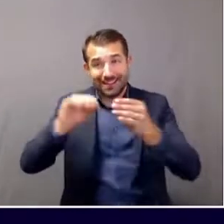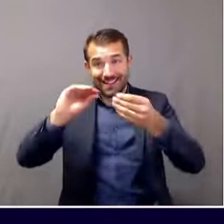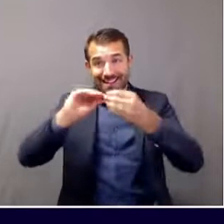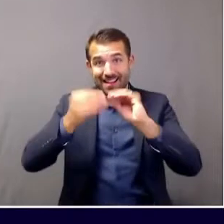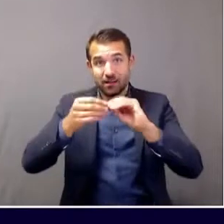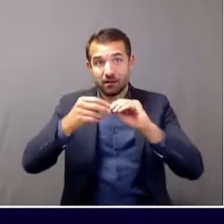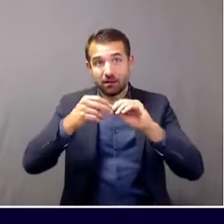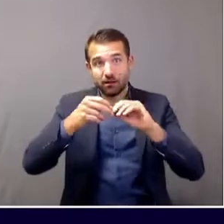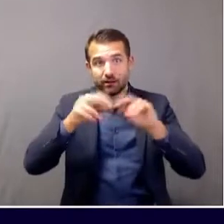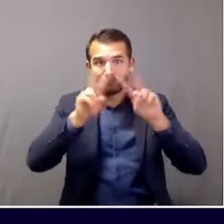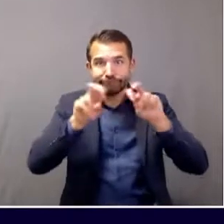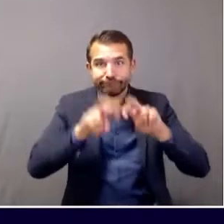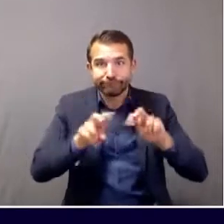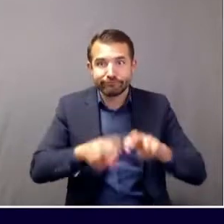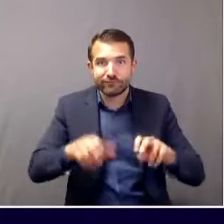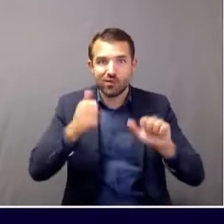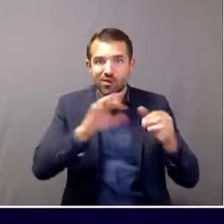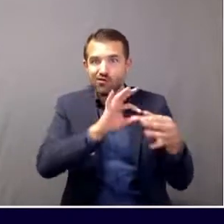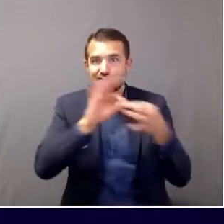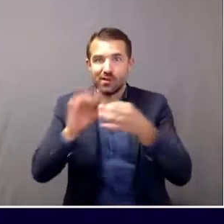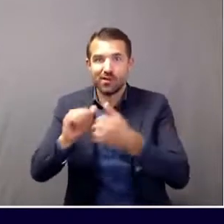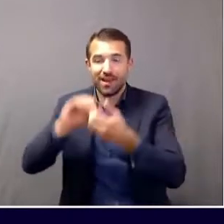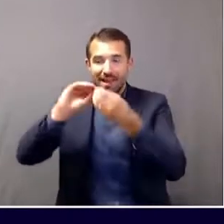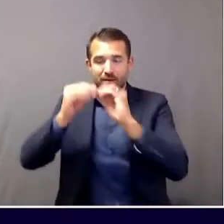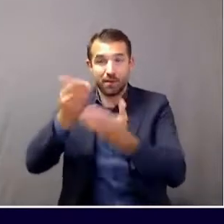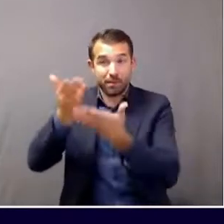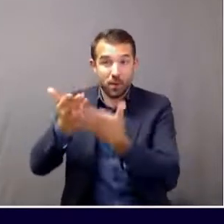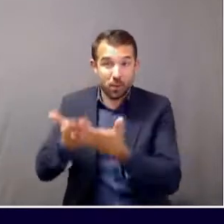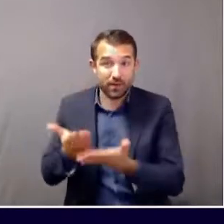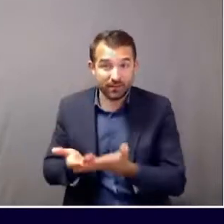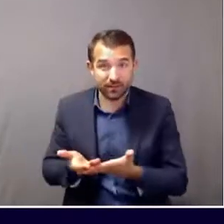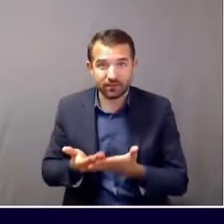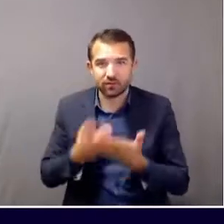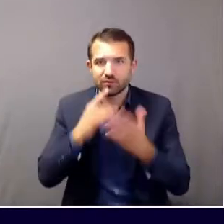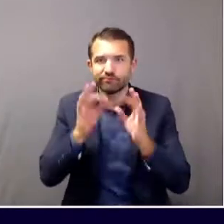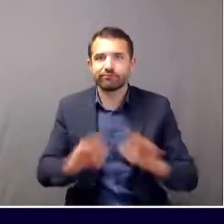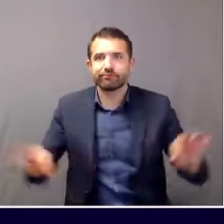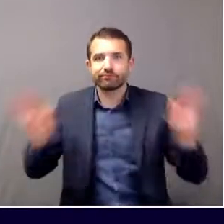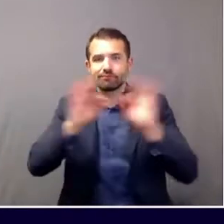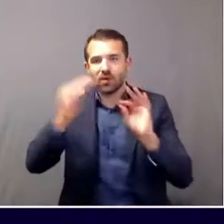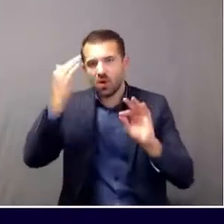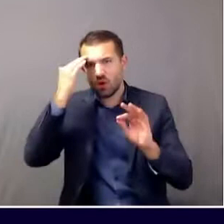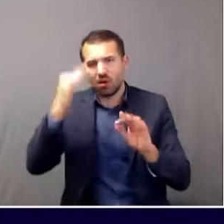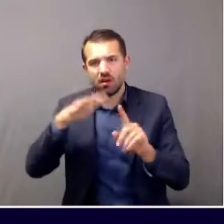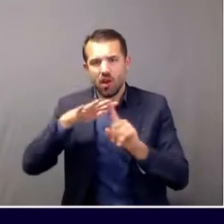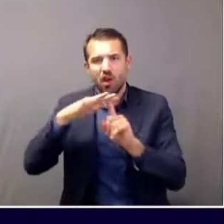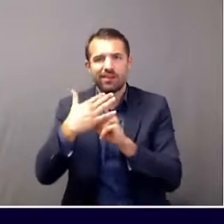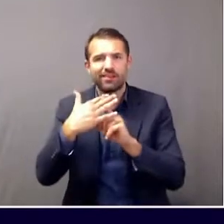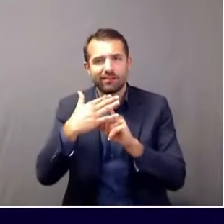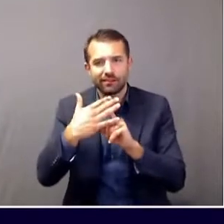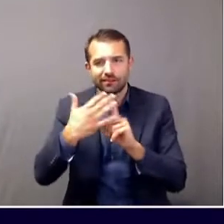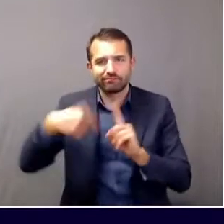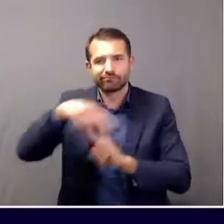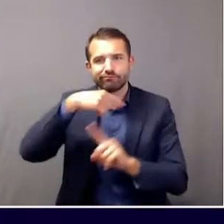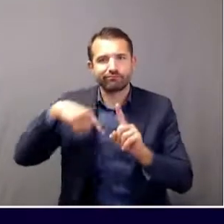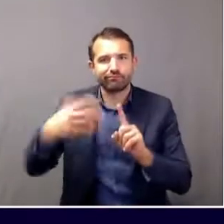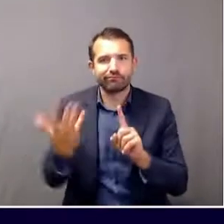data related exercise a context really matters they